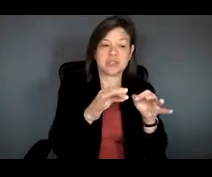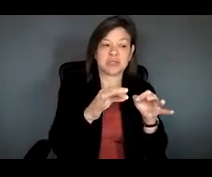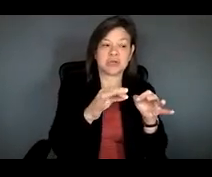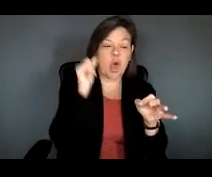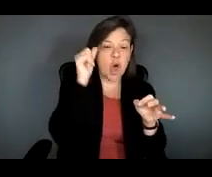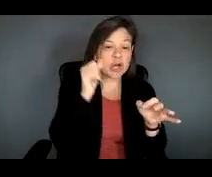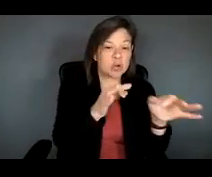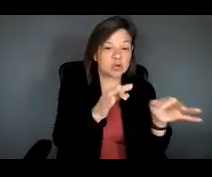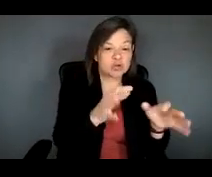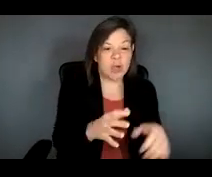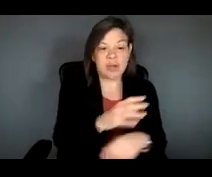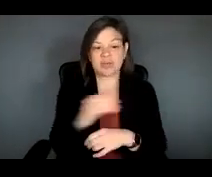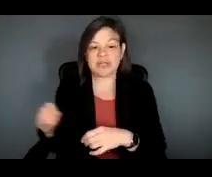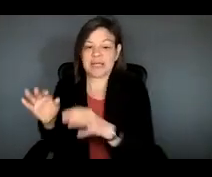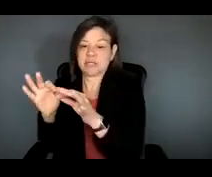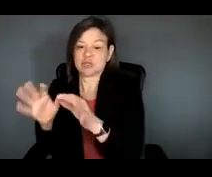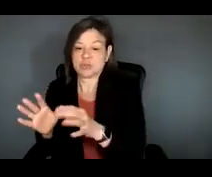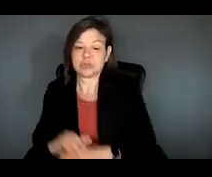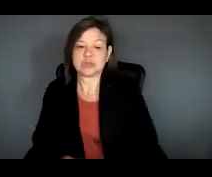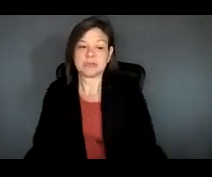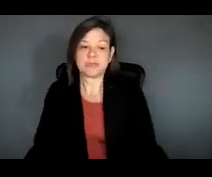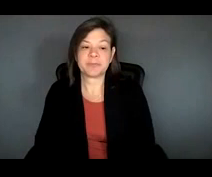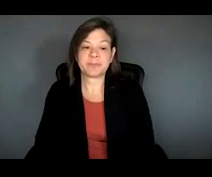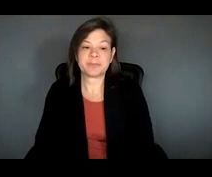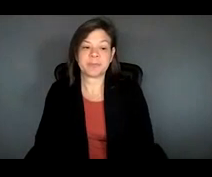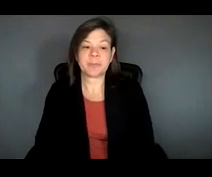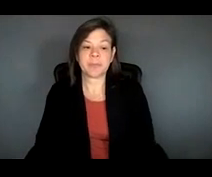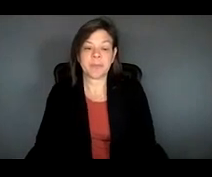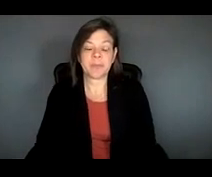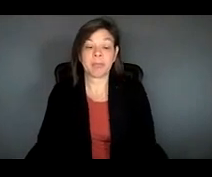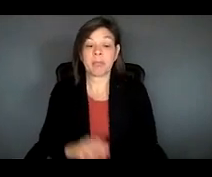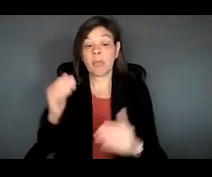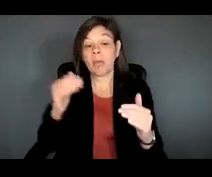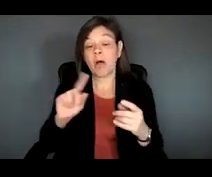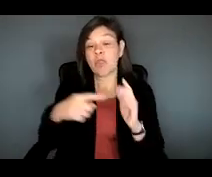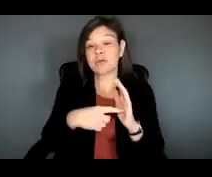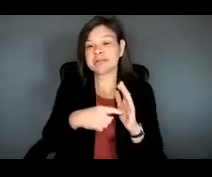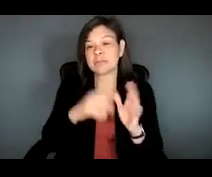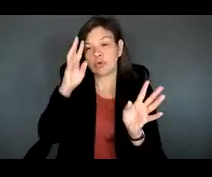A second example could be creating choices for all visitors.